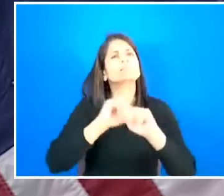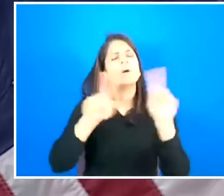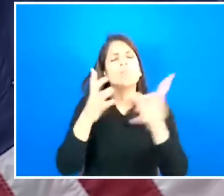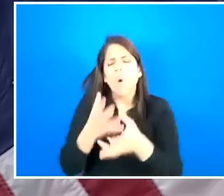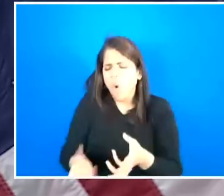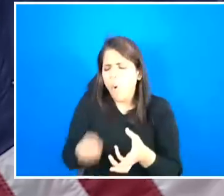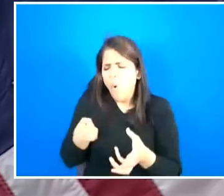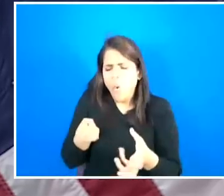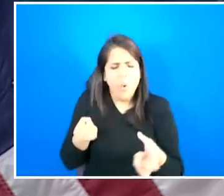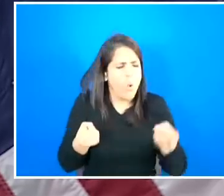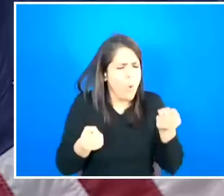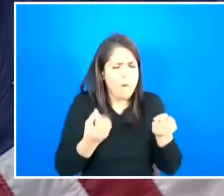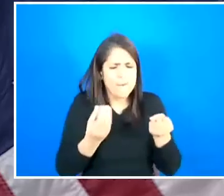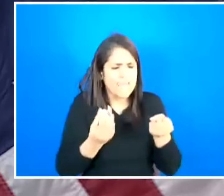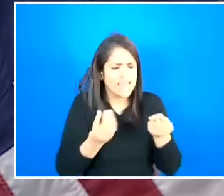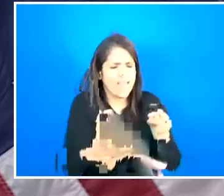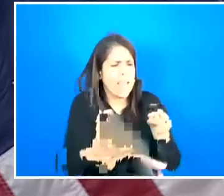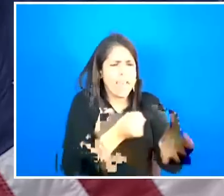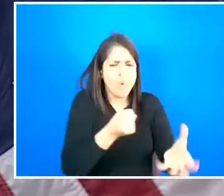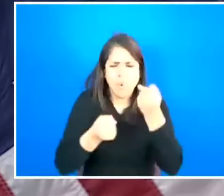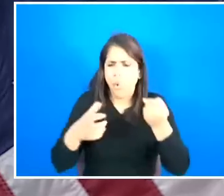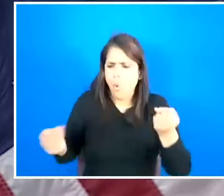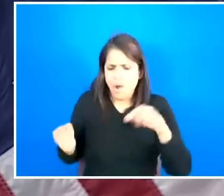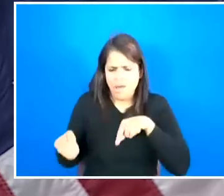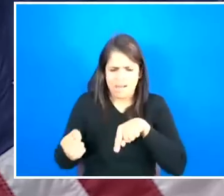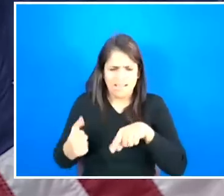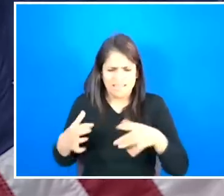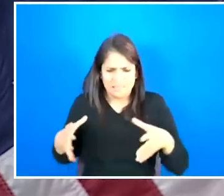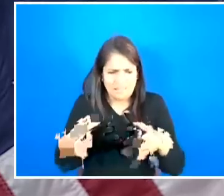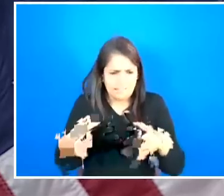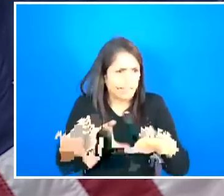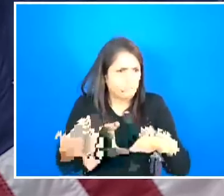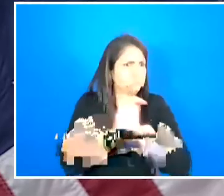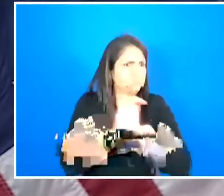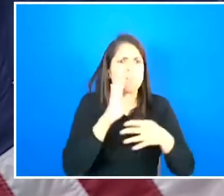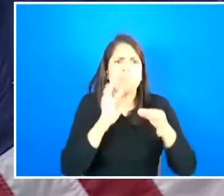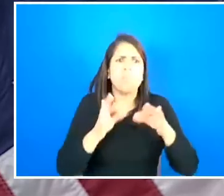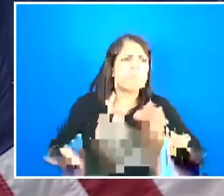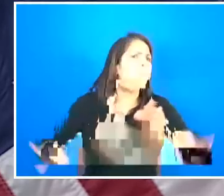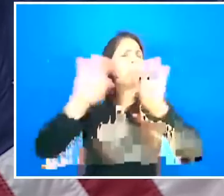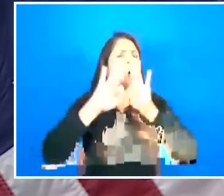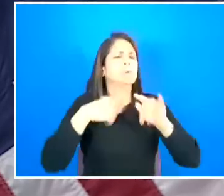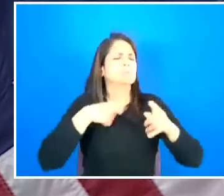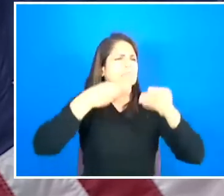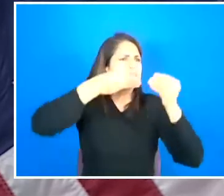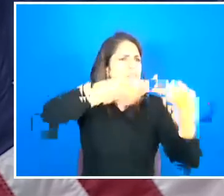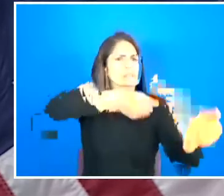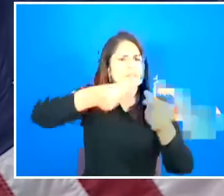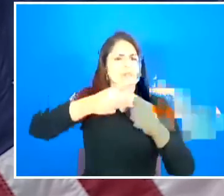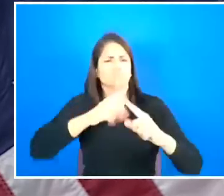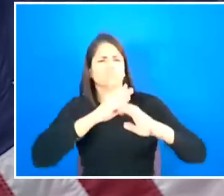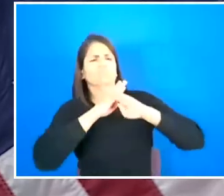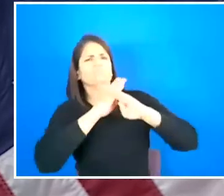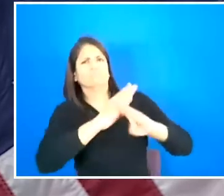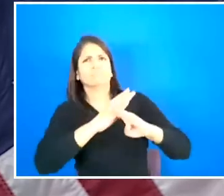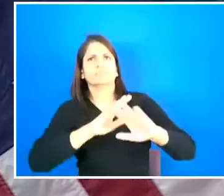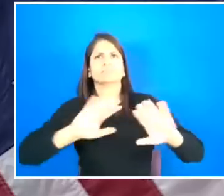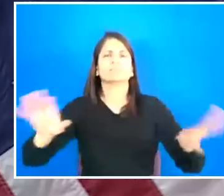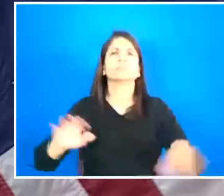ADMINISTRATION TO NOW WAS PART OF CREATING AND IMEMPLENTING THE AFFORDABLE HOUSING PLAN BEACUSE IT'S BEEN CONSISTENT AND IT'S REACHED